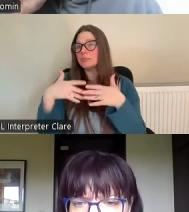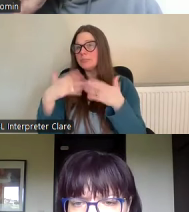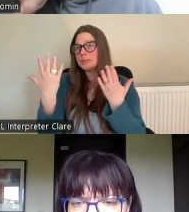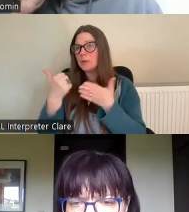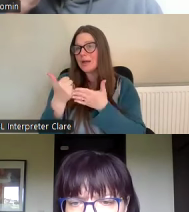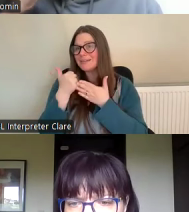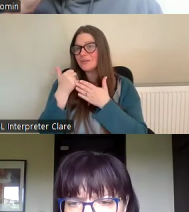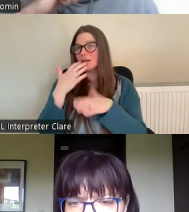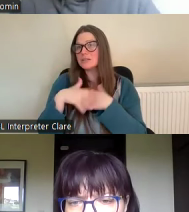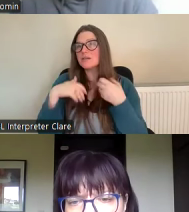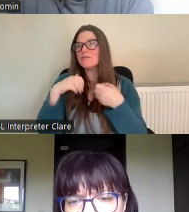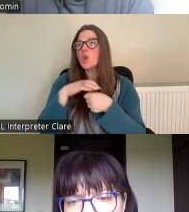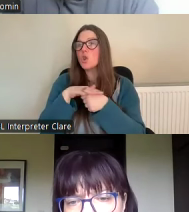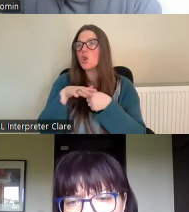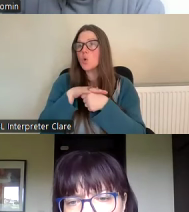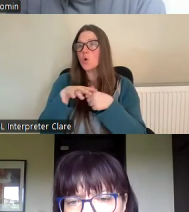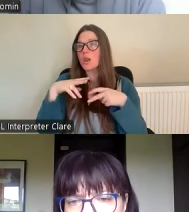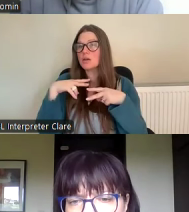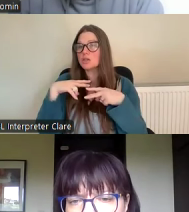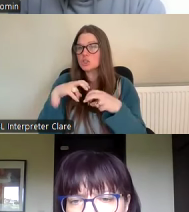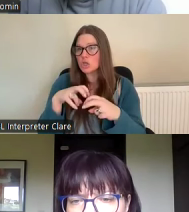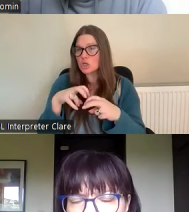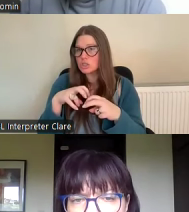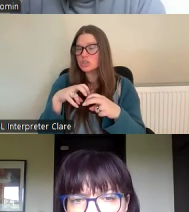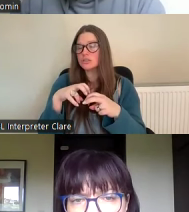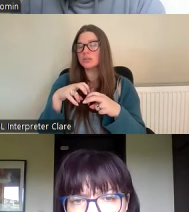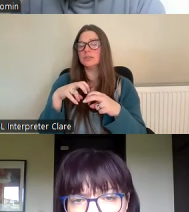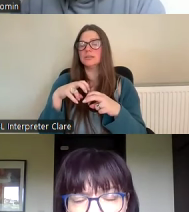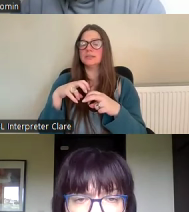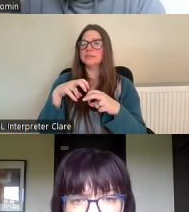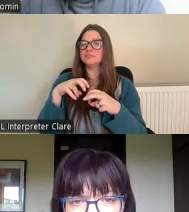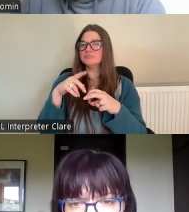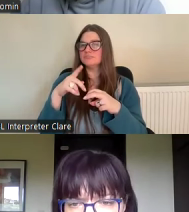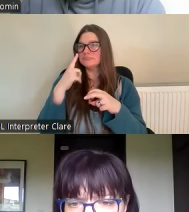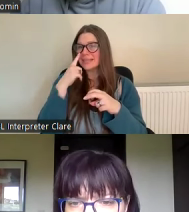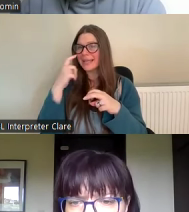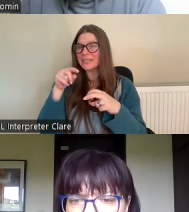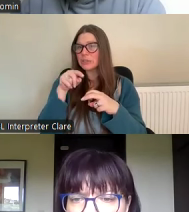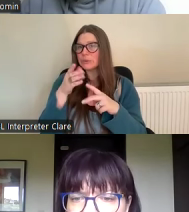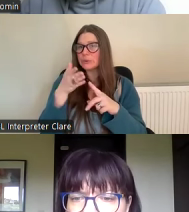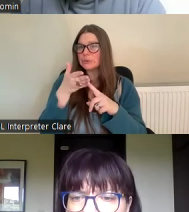on local search. Are you able to target specific locations?